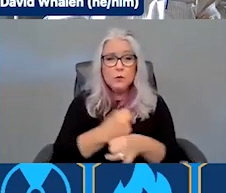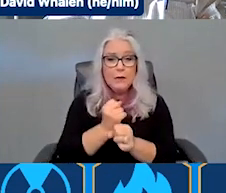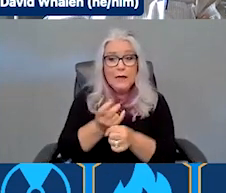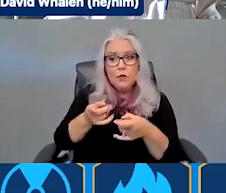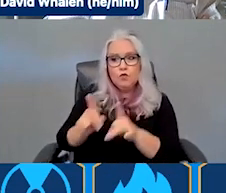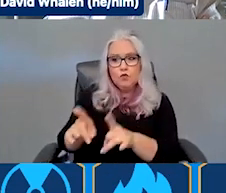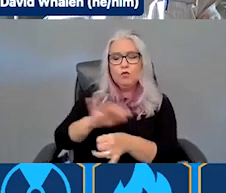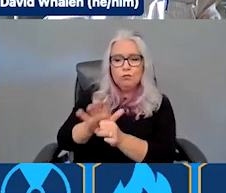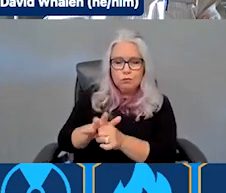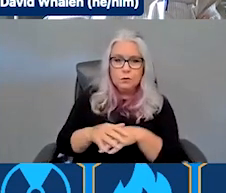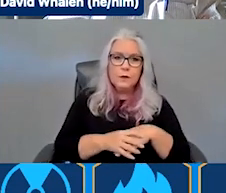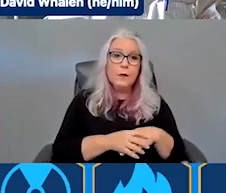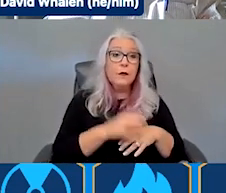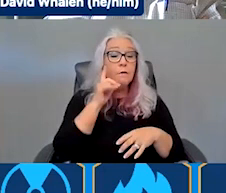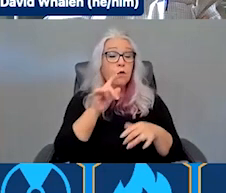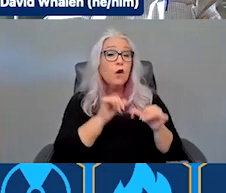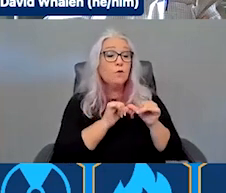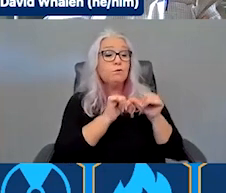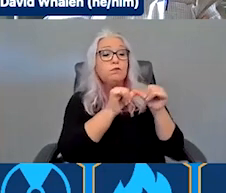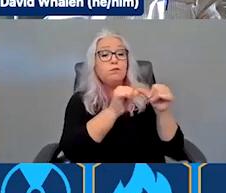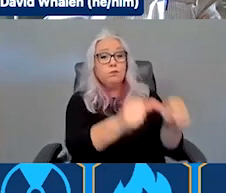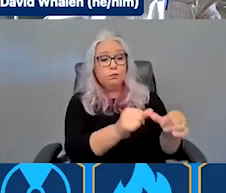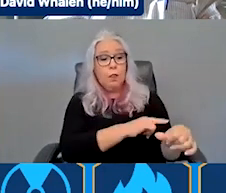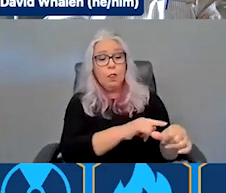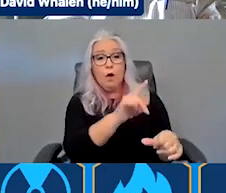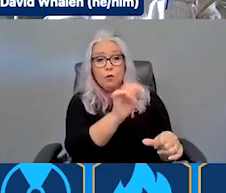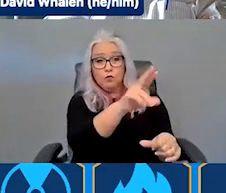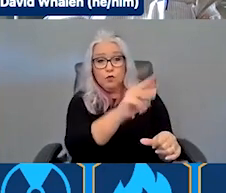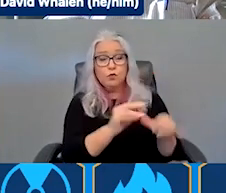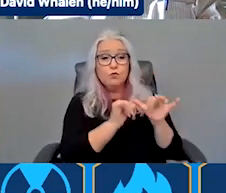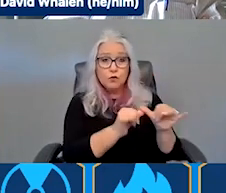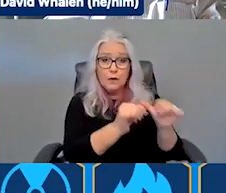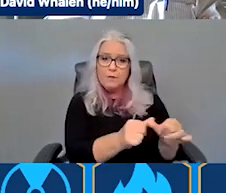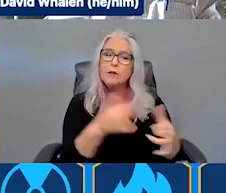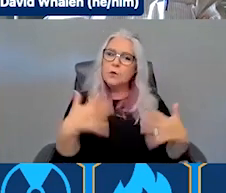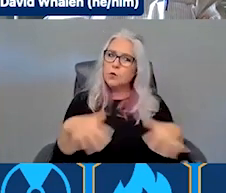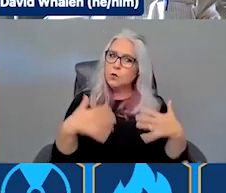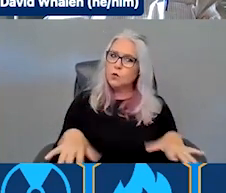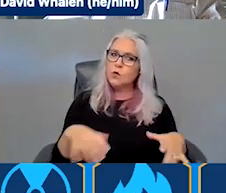long-term survival. This one is much more controversial. And it is what a lot of hospital